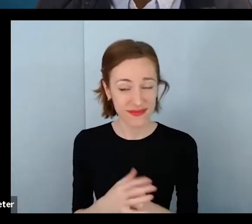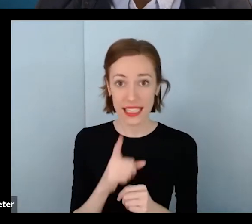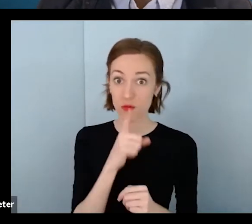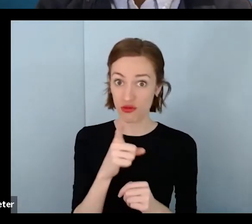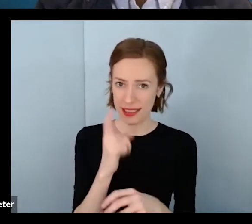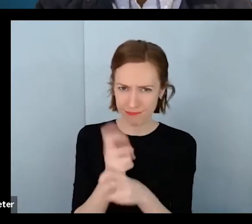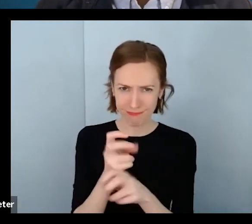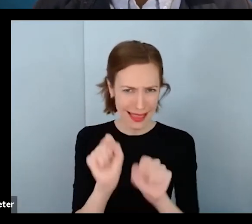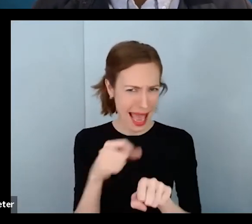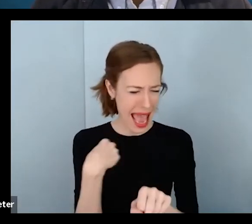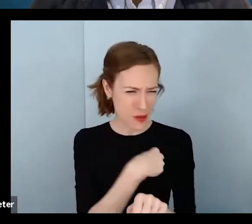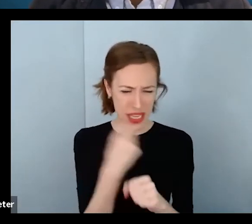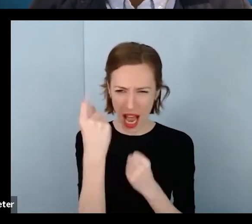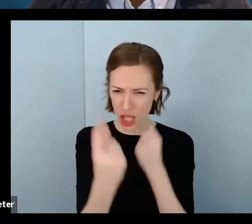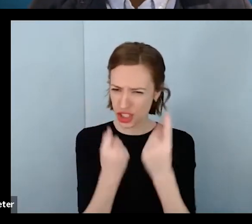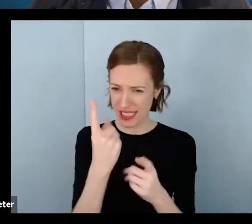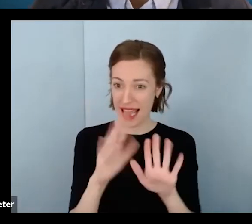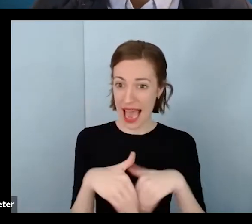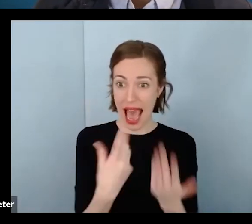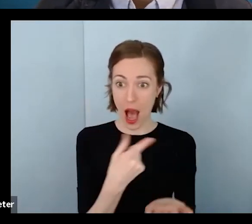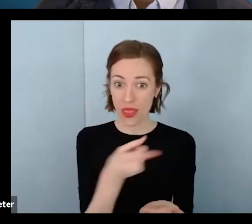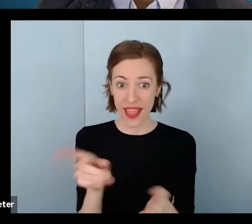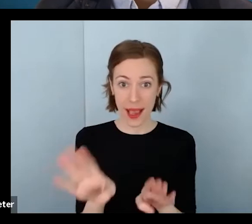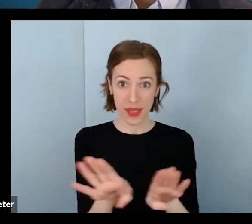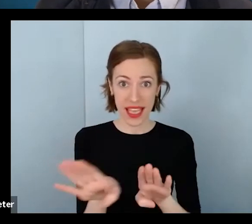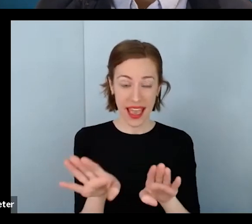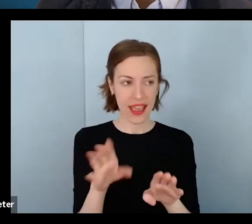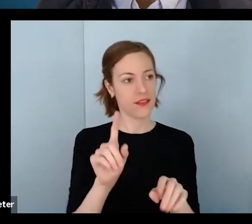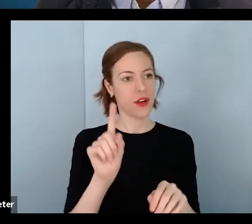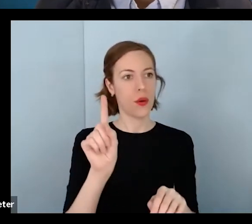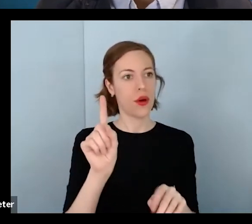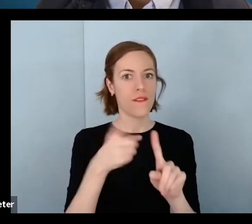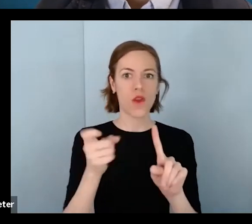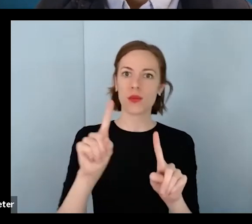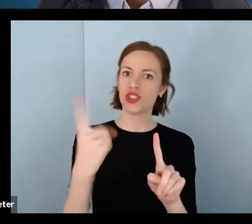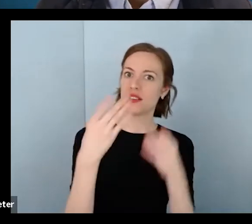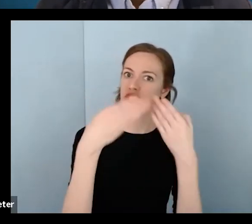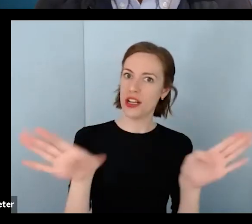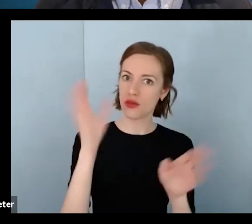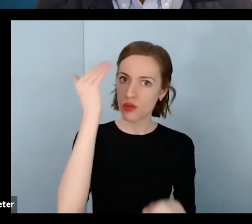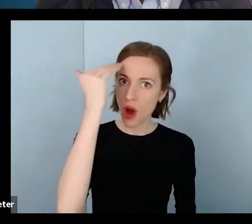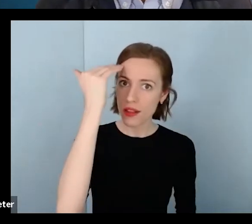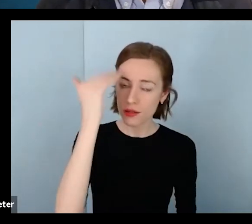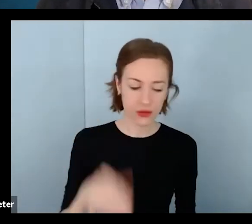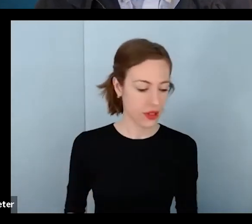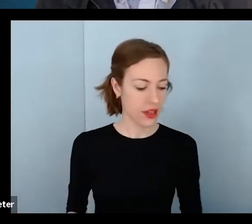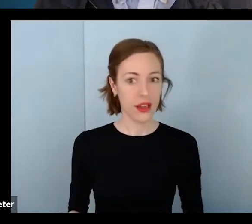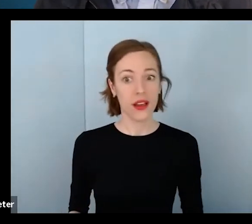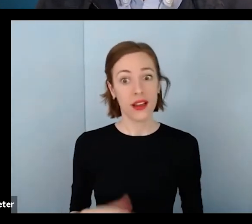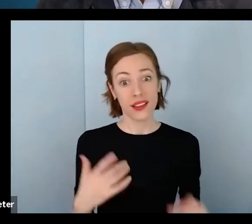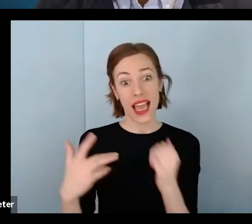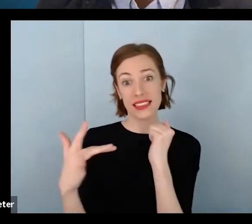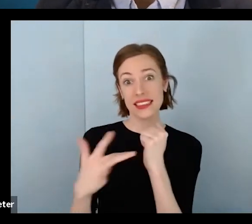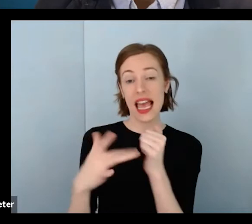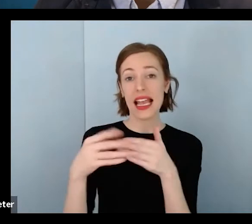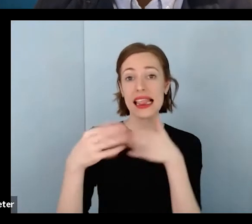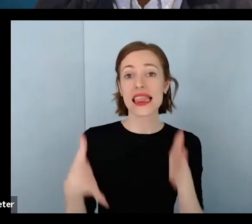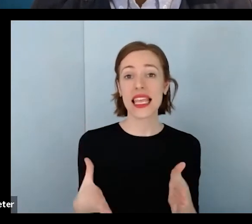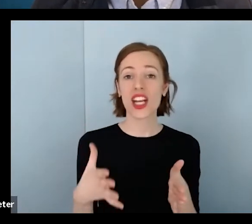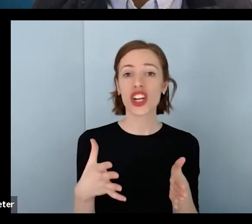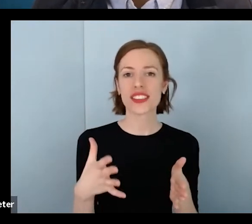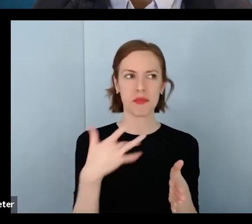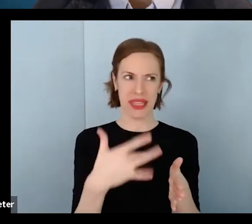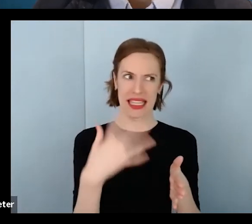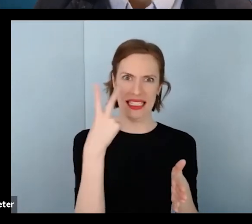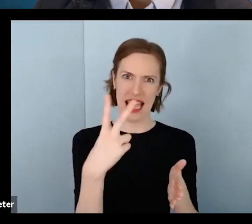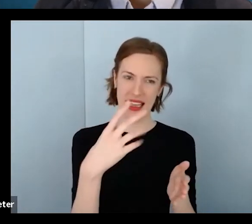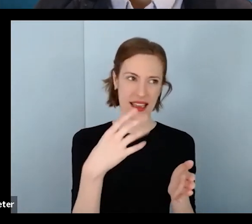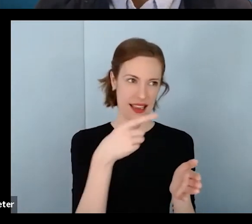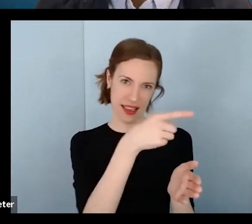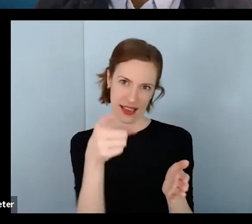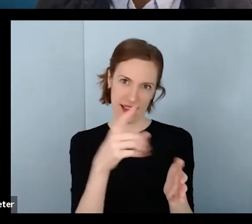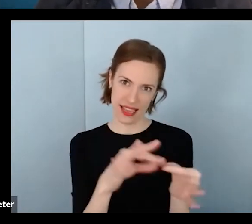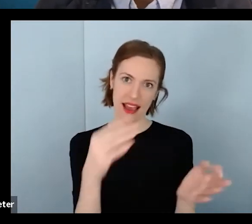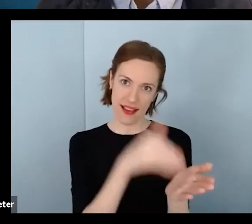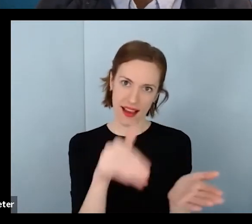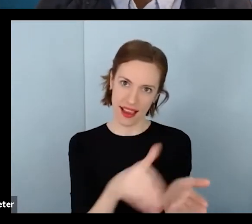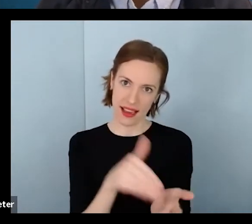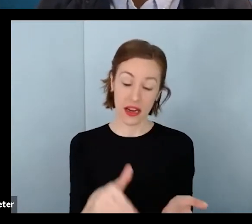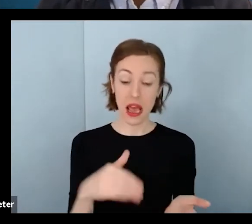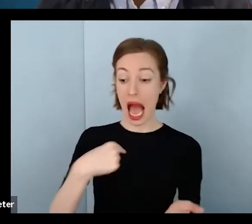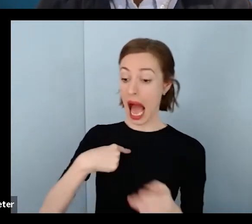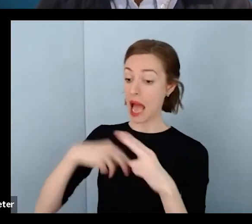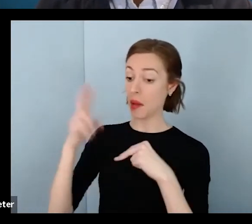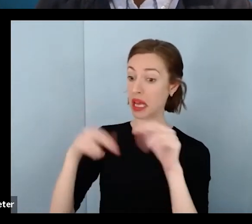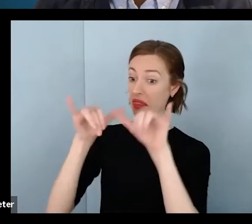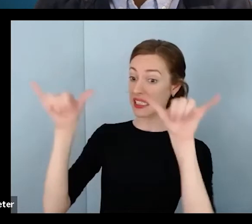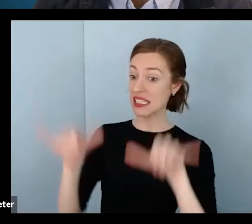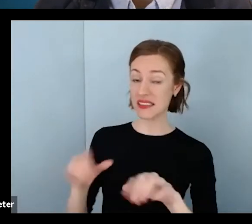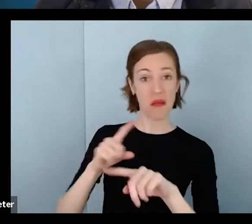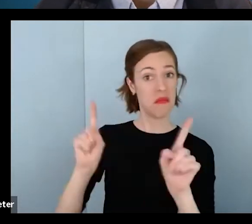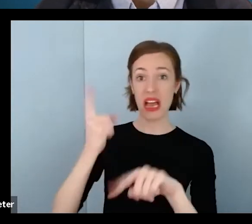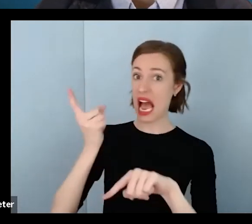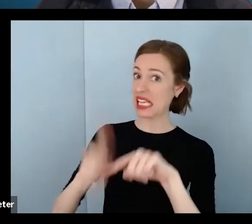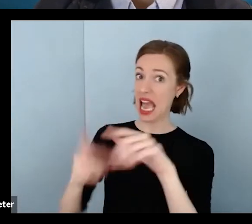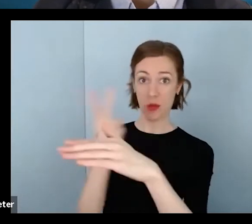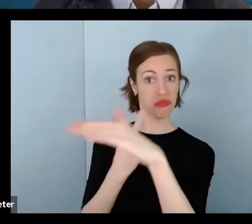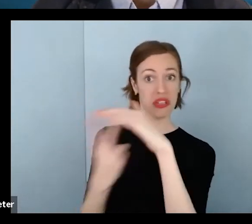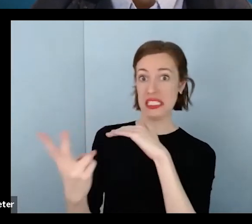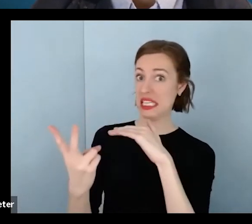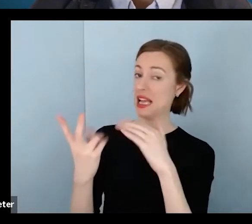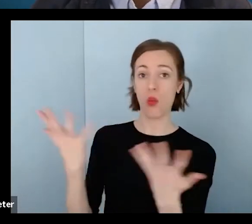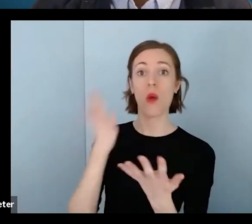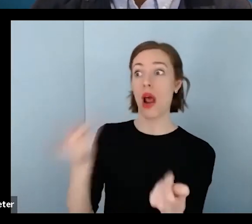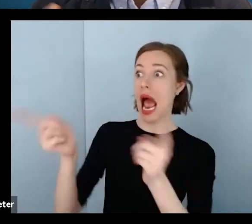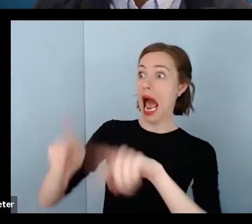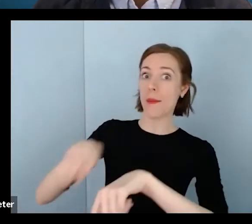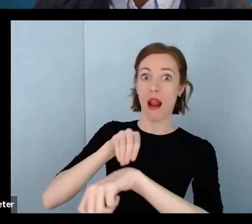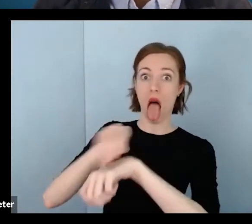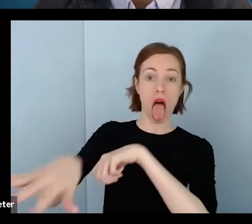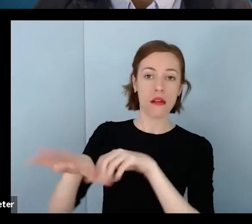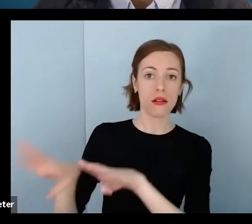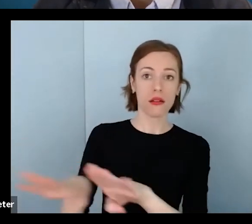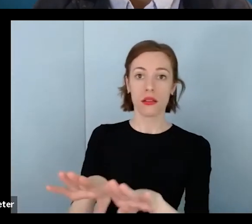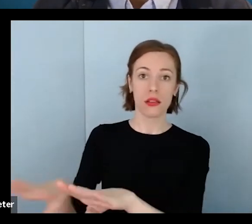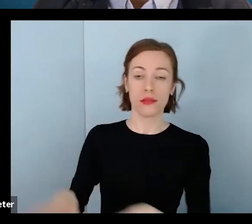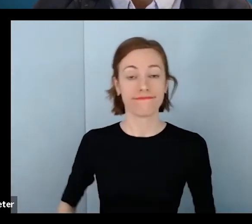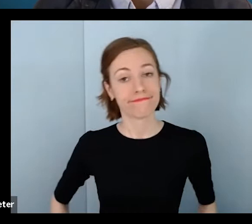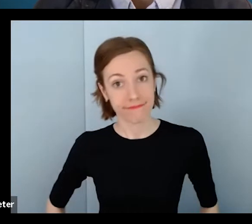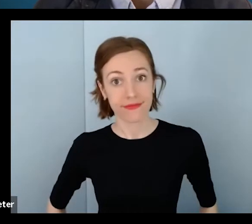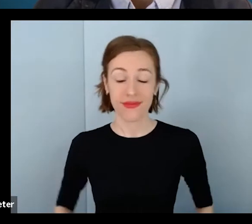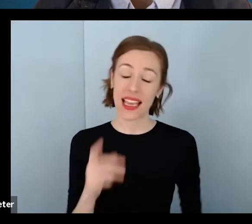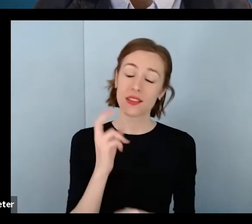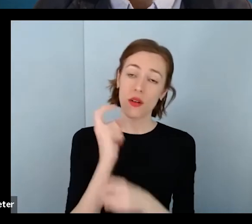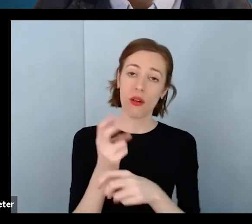And you often hear this refrain from Tech leaders who say, we built the system, but we couldn't have anticipated, how it would create harm. It's this view that it's not easy or possible to predict the behavior of complex human machine interaction.